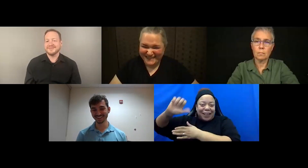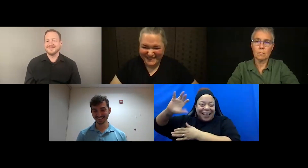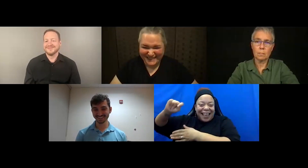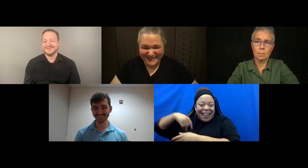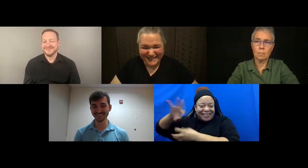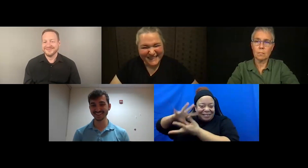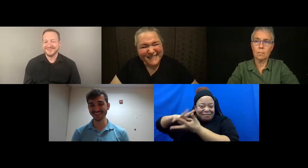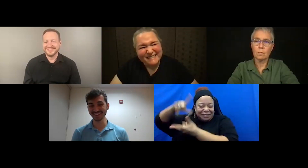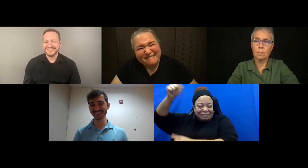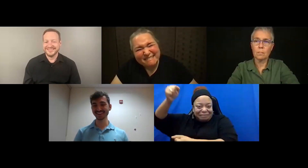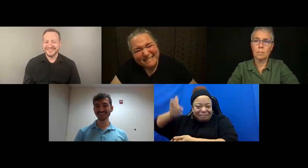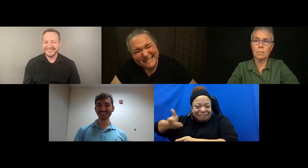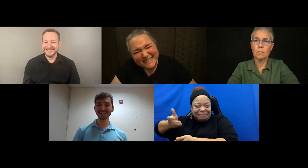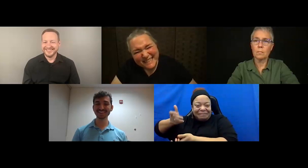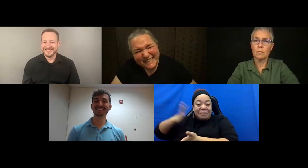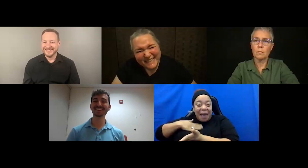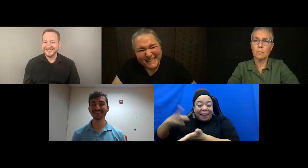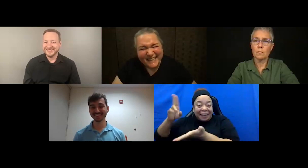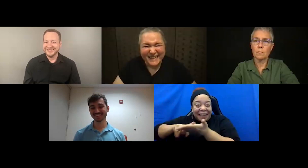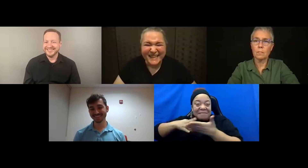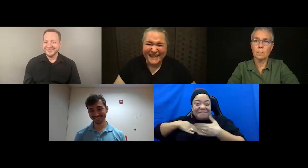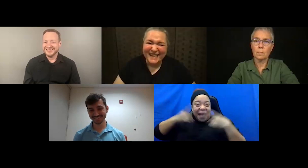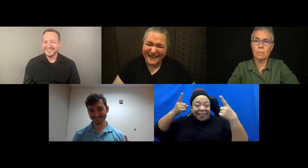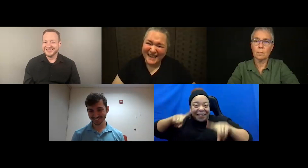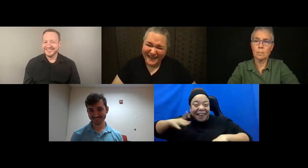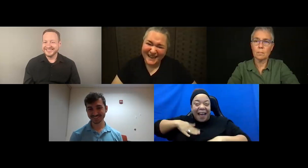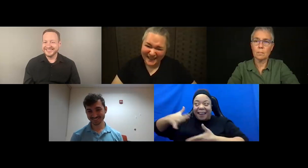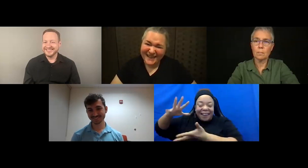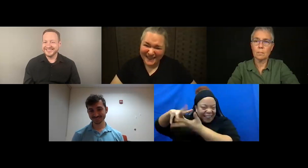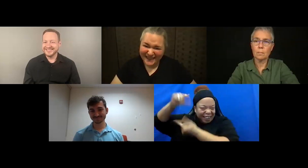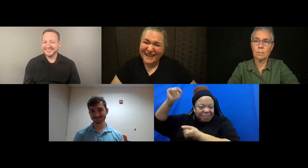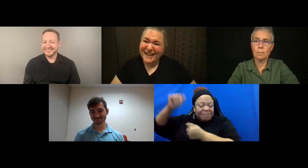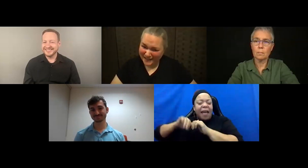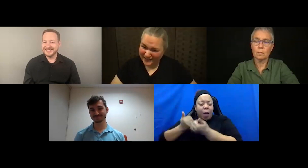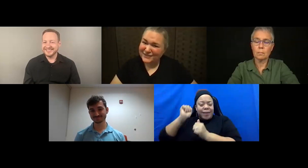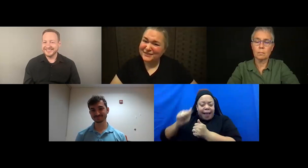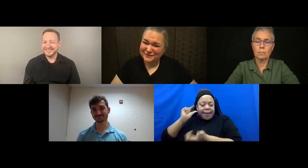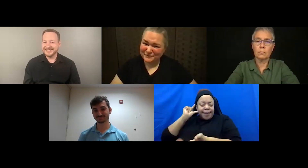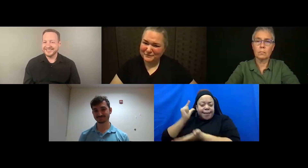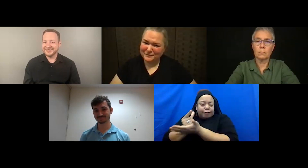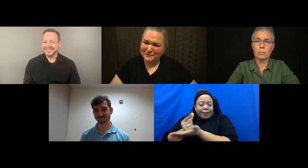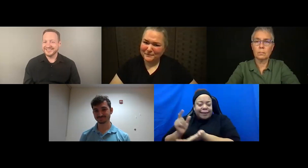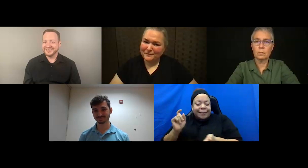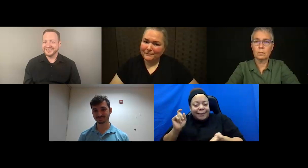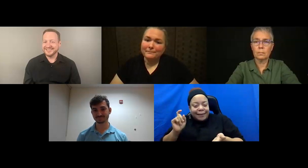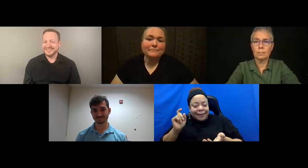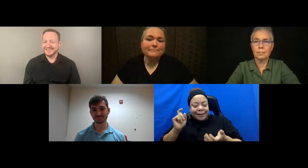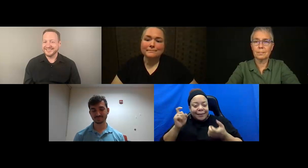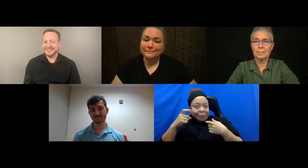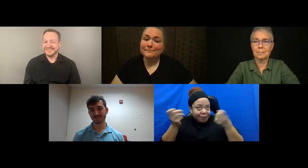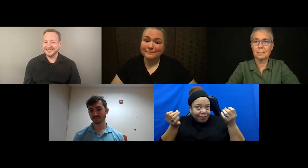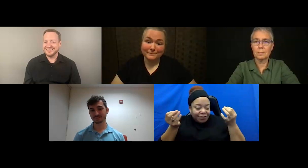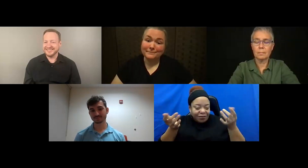I sign a contract and my info doesn't disappear? I know I'm perseverating on AI stealing my account. How can we get a guarantee?